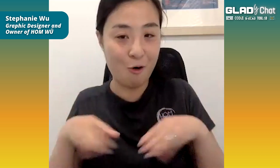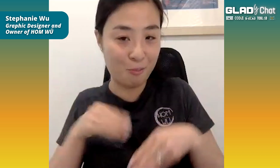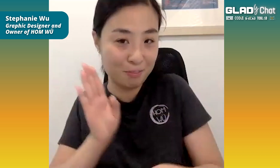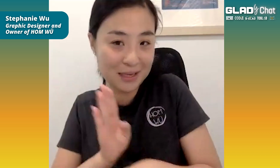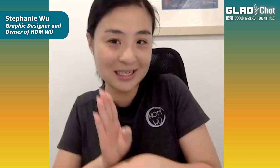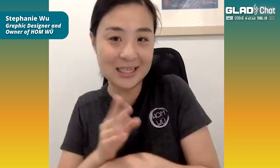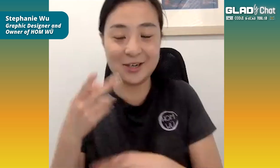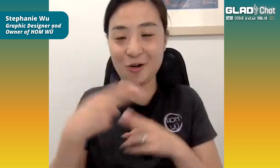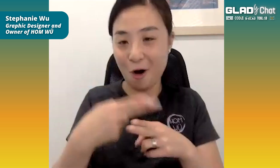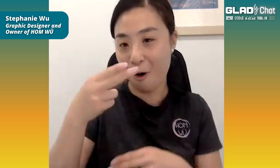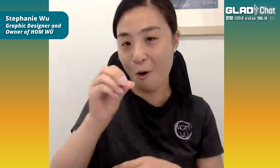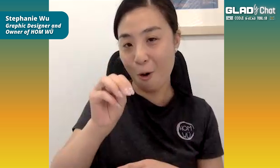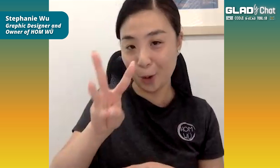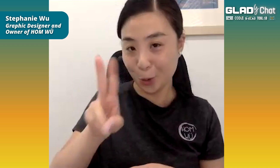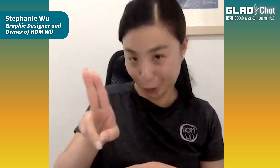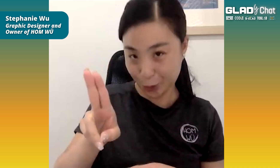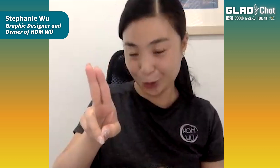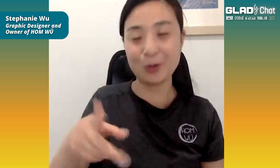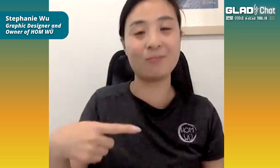and I own a small business called HOM WÜ.